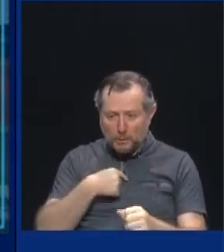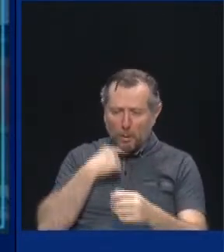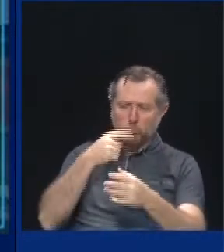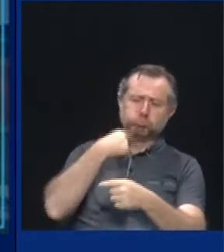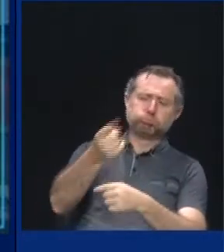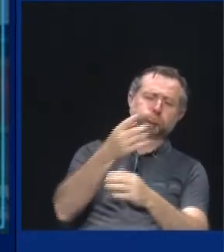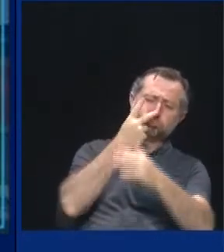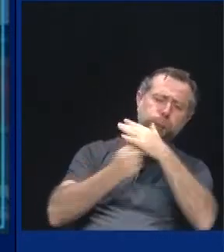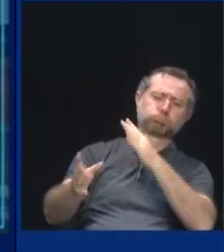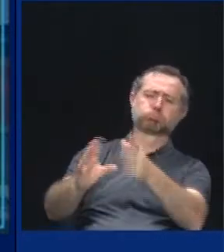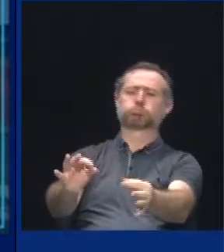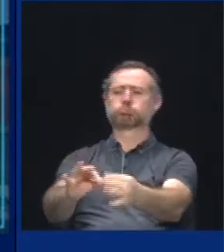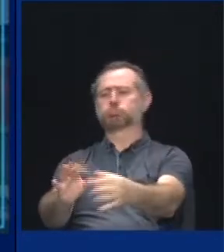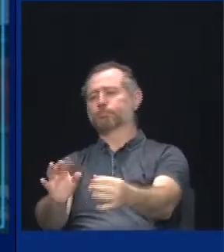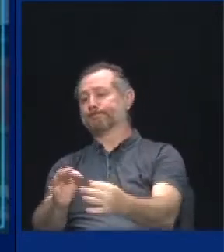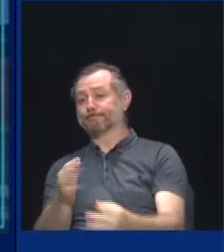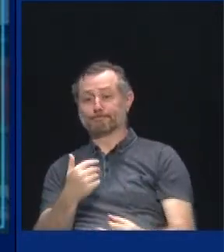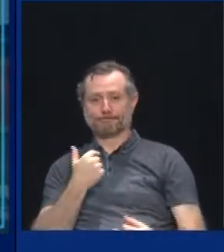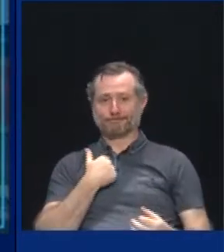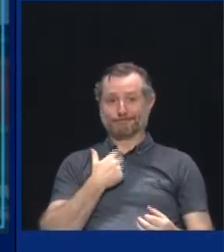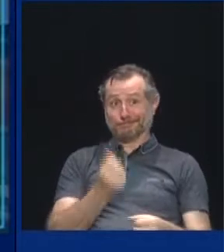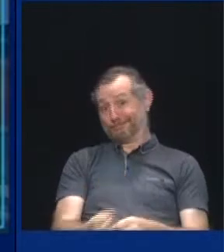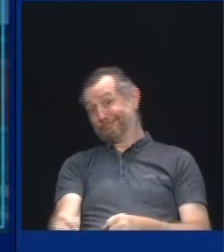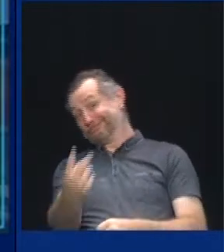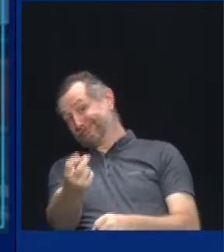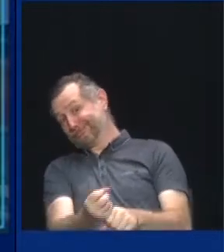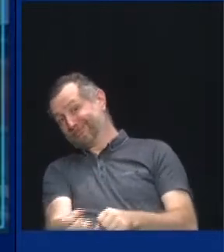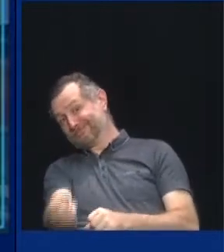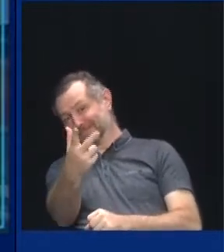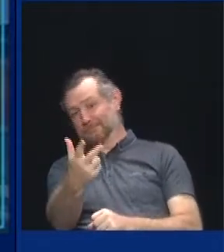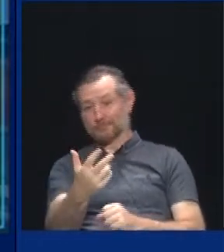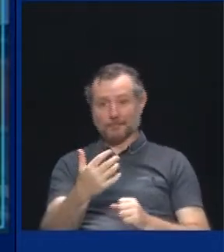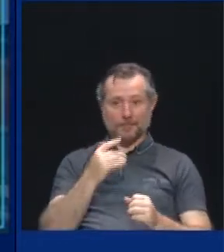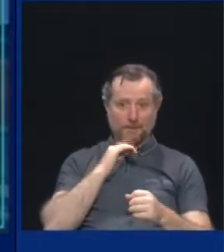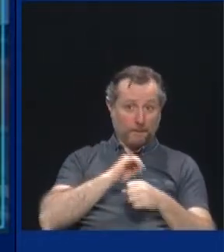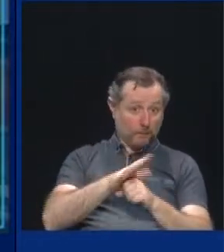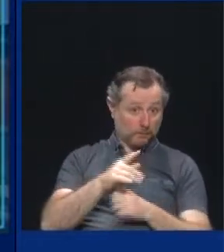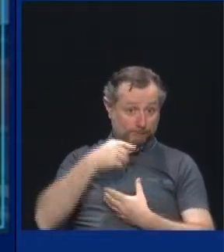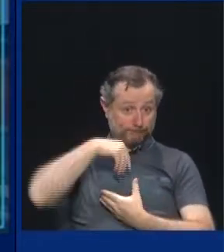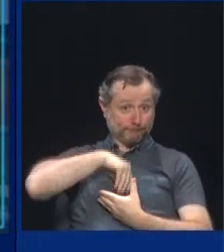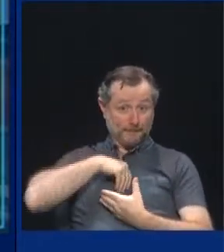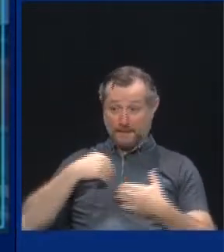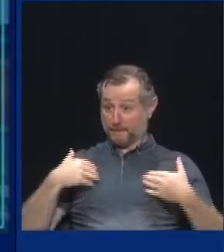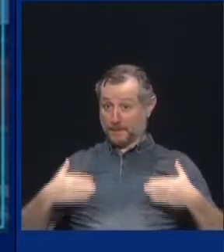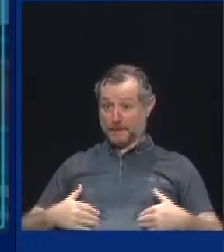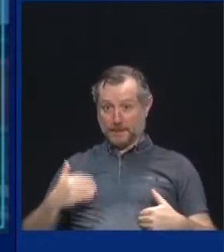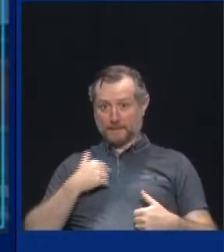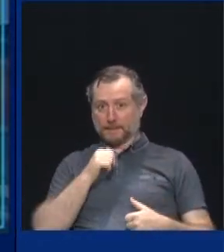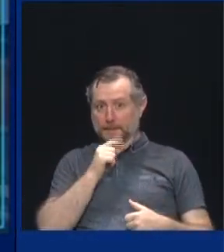SYMPTOMS. AND NOBODY CAN TELL YOU THAT COVID IN TWO YEARS, IN THREE